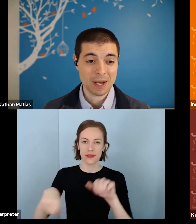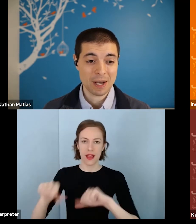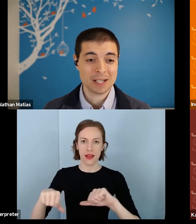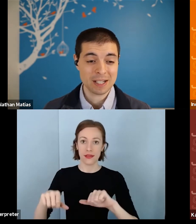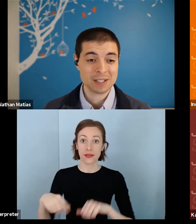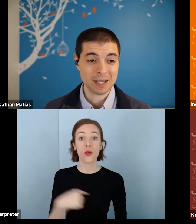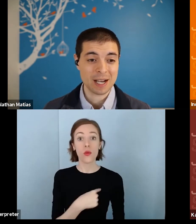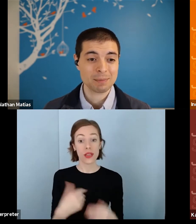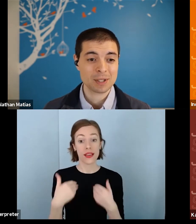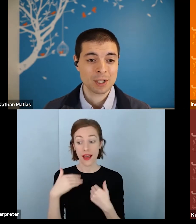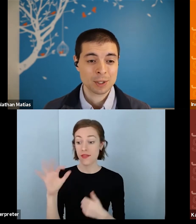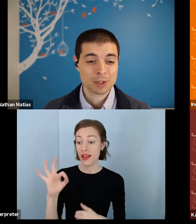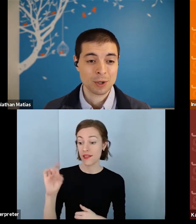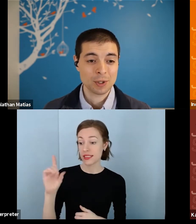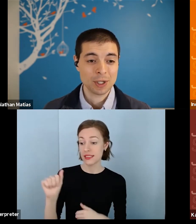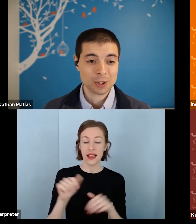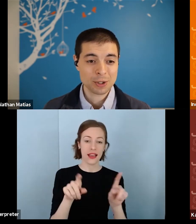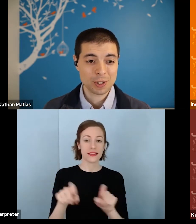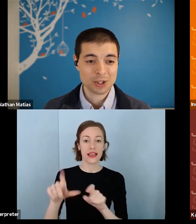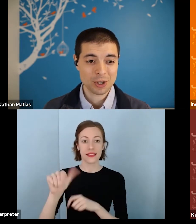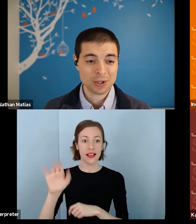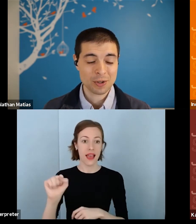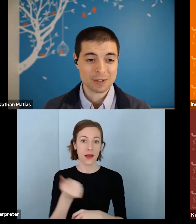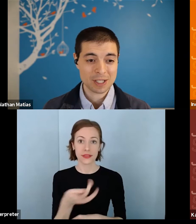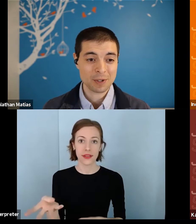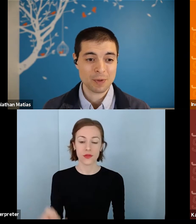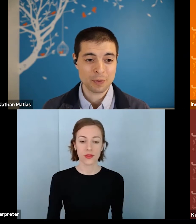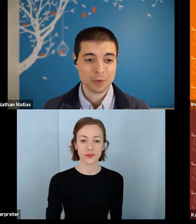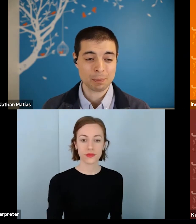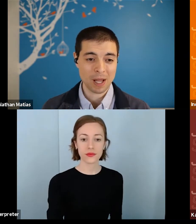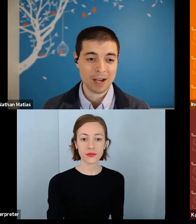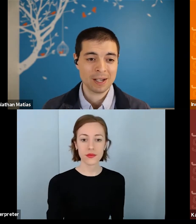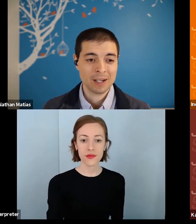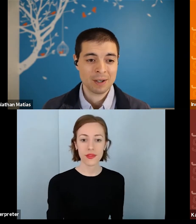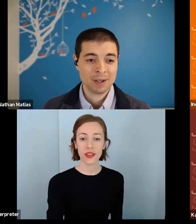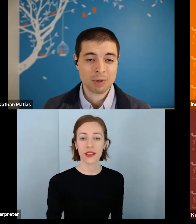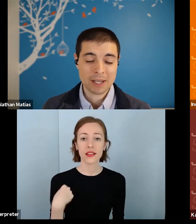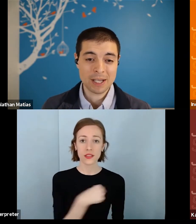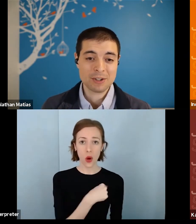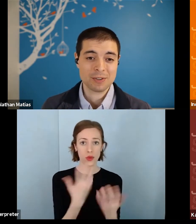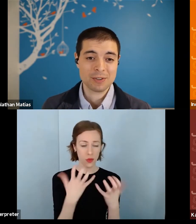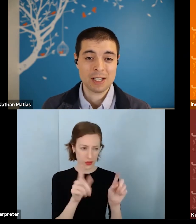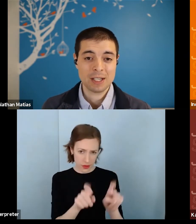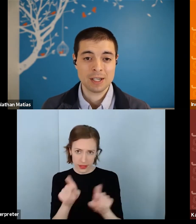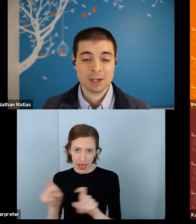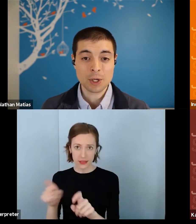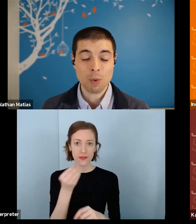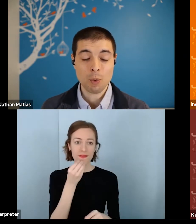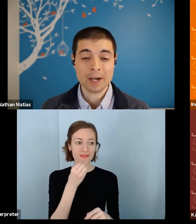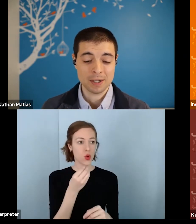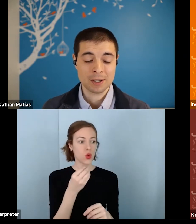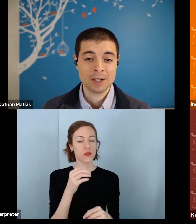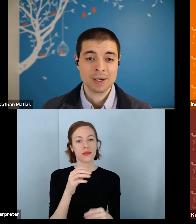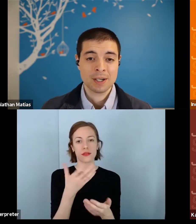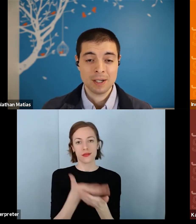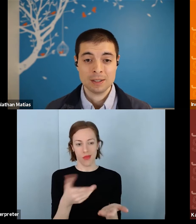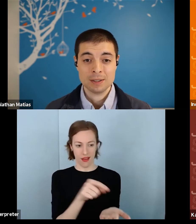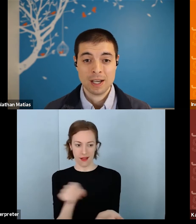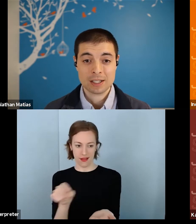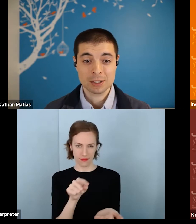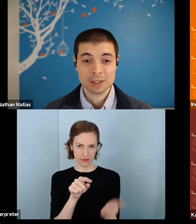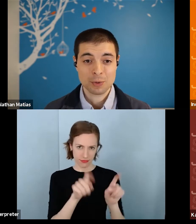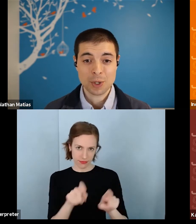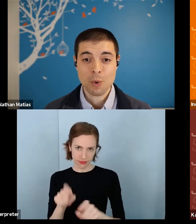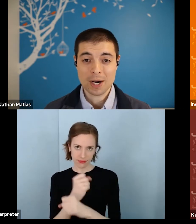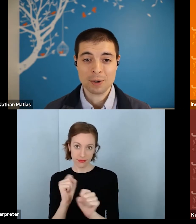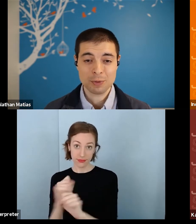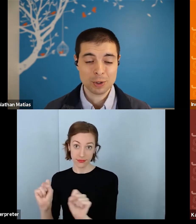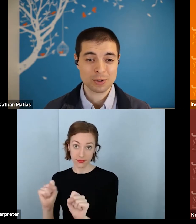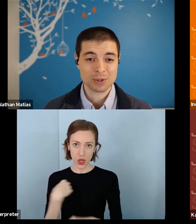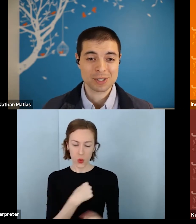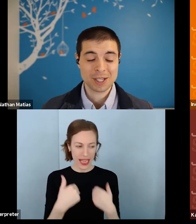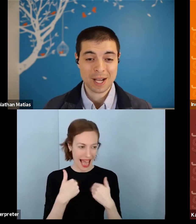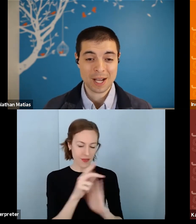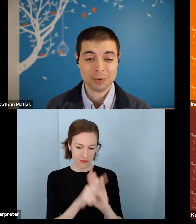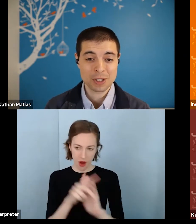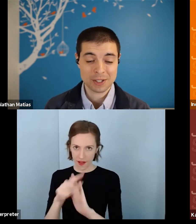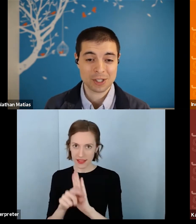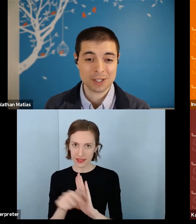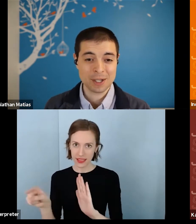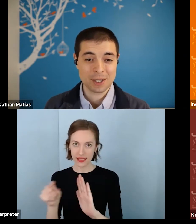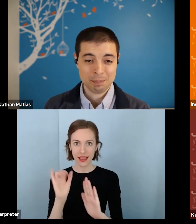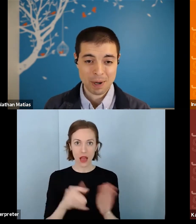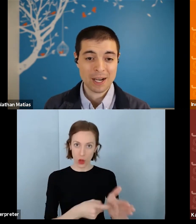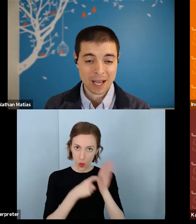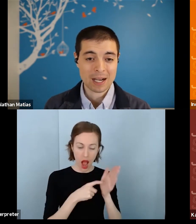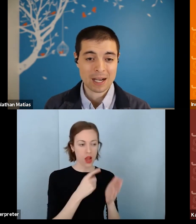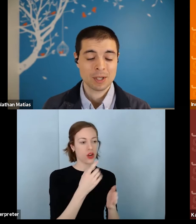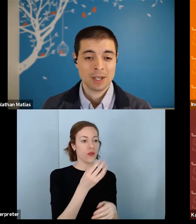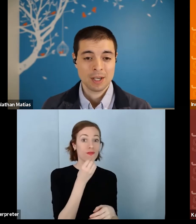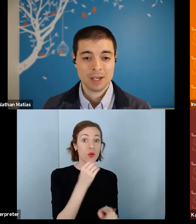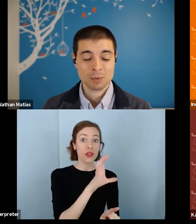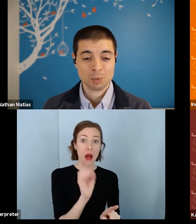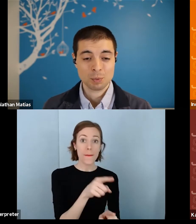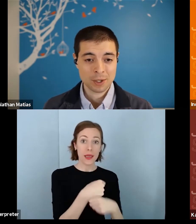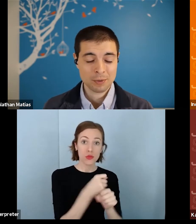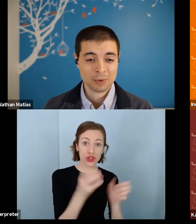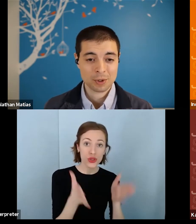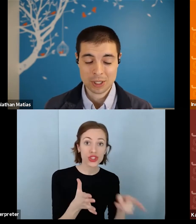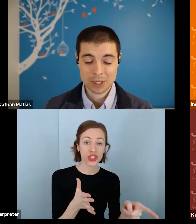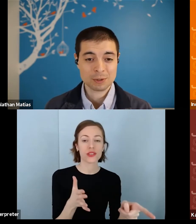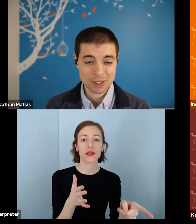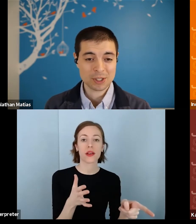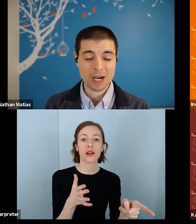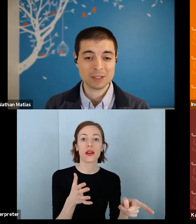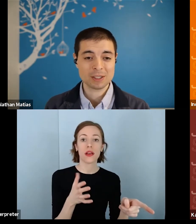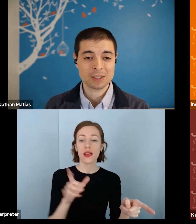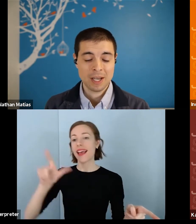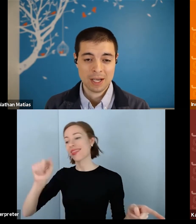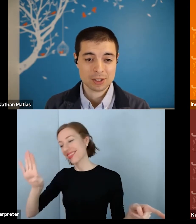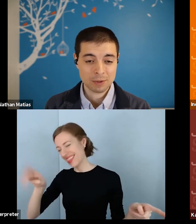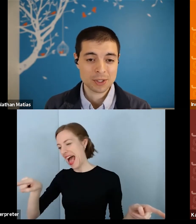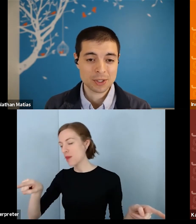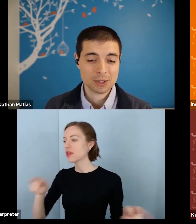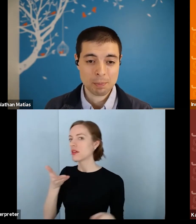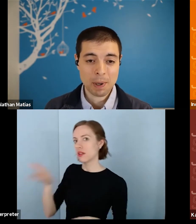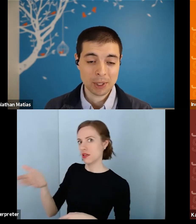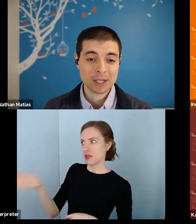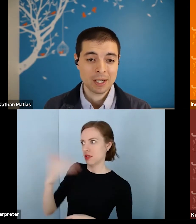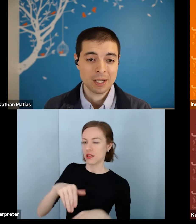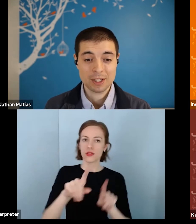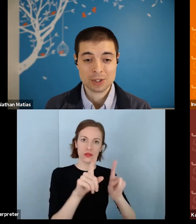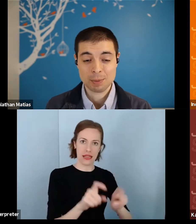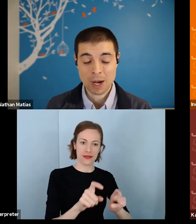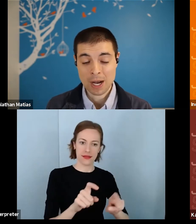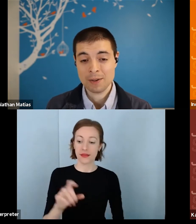set of FDA testing labs. So in order to ensure the safety of the food supply. We have regulations that require actually require food producers to get their food tested by labs, and one of Cornell's business models and services to the public is to provide